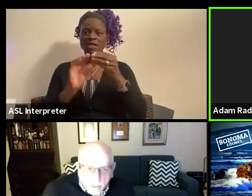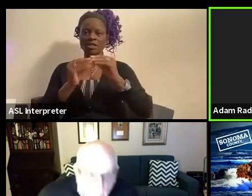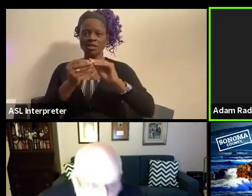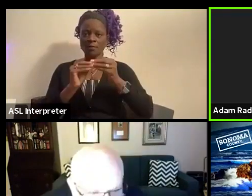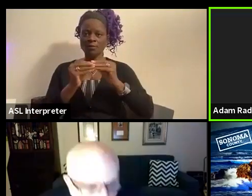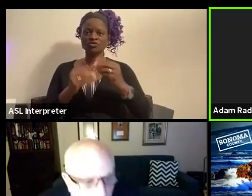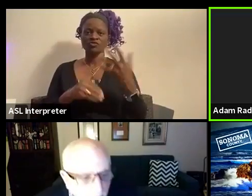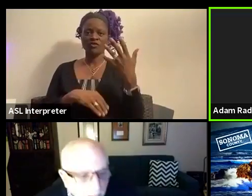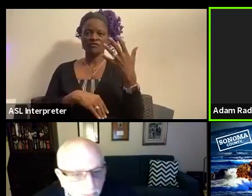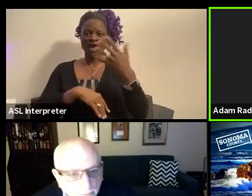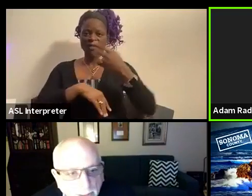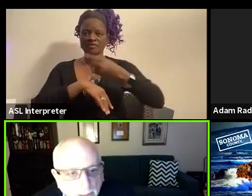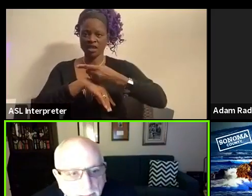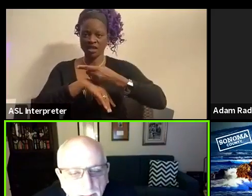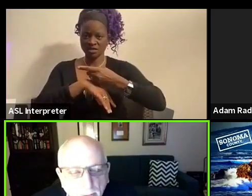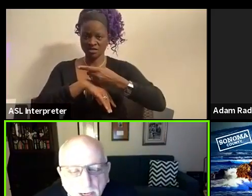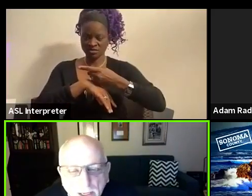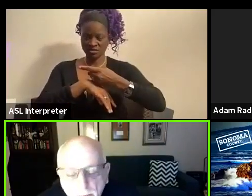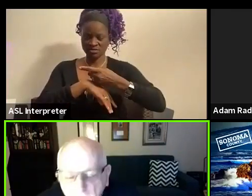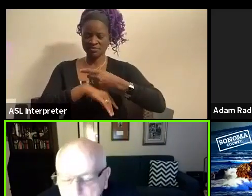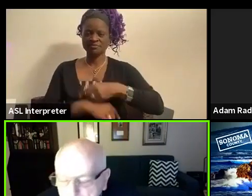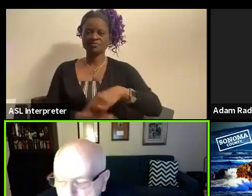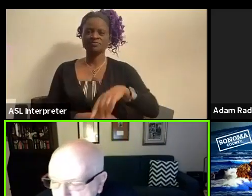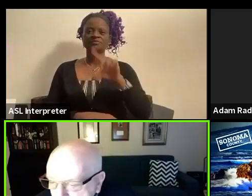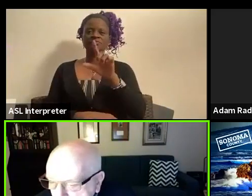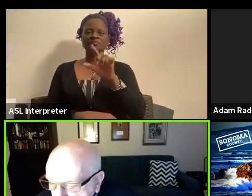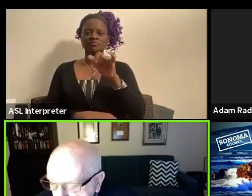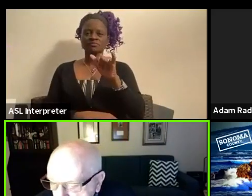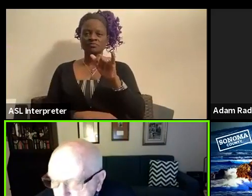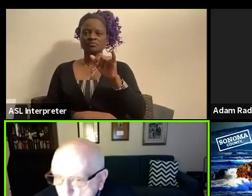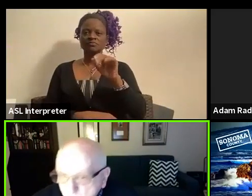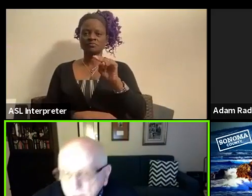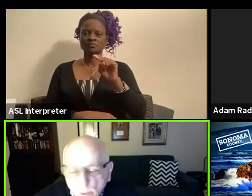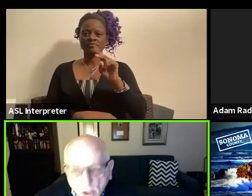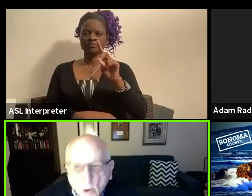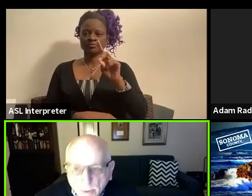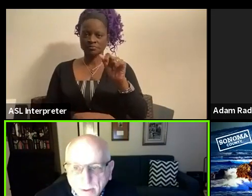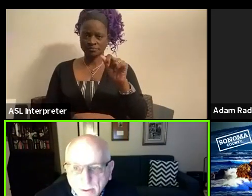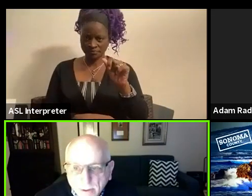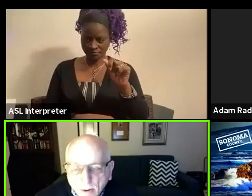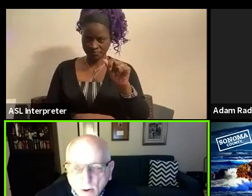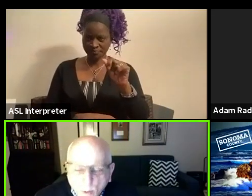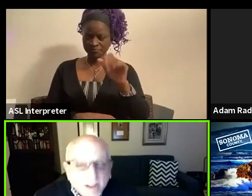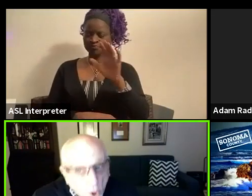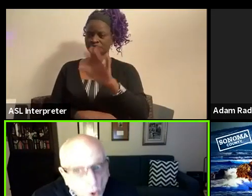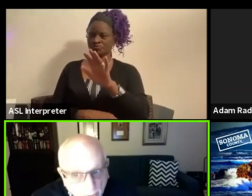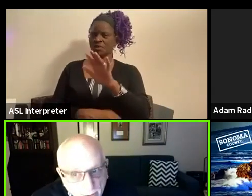And then, Linda, what I'd also like to add to that is once reopened or once opened